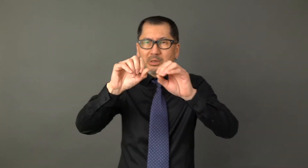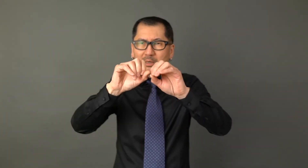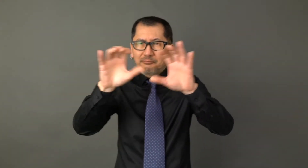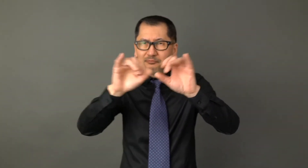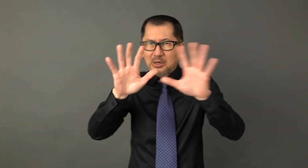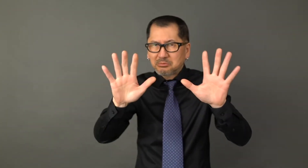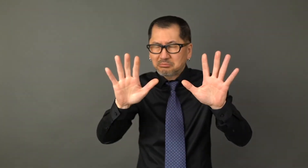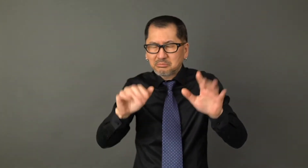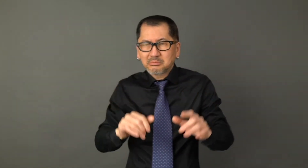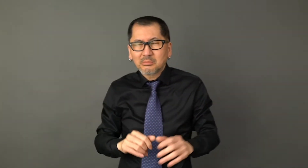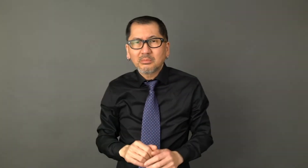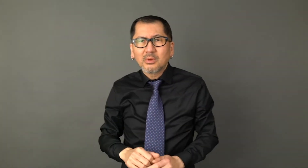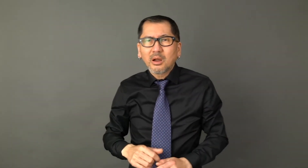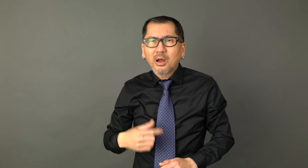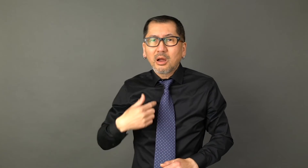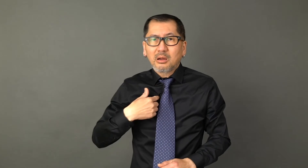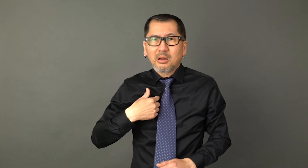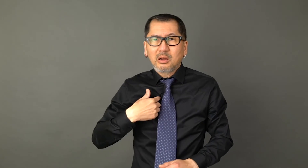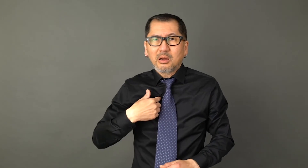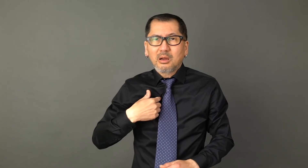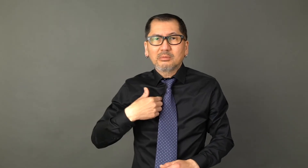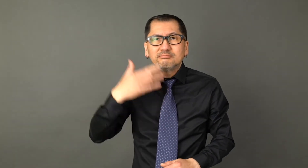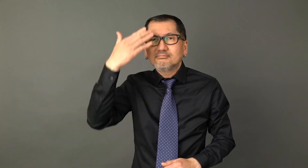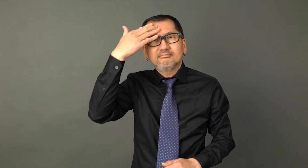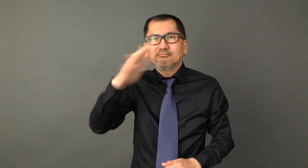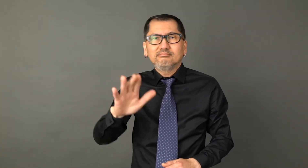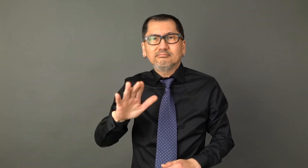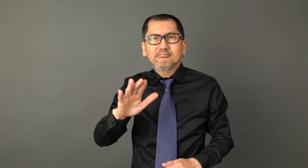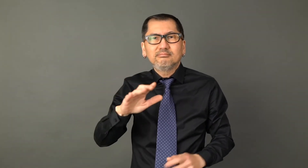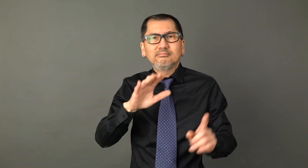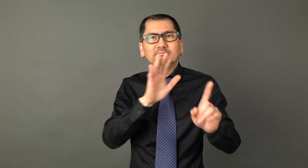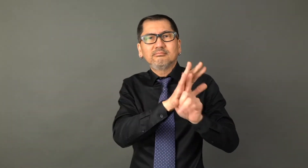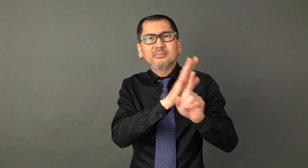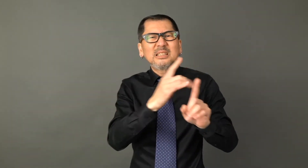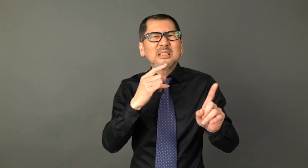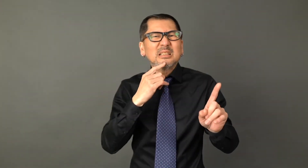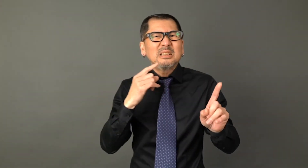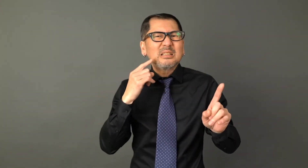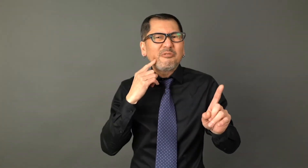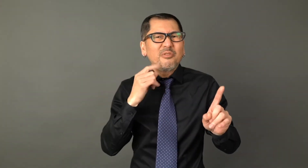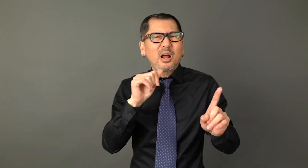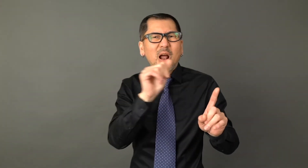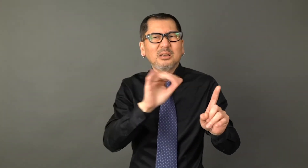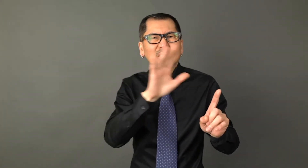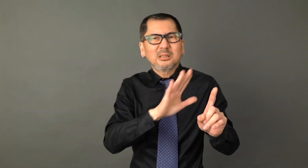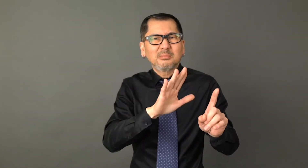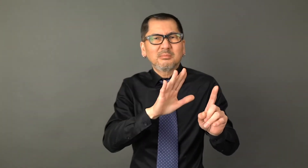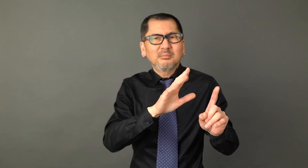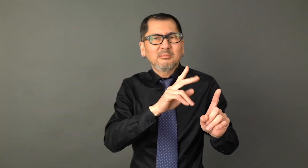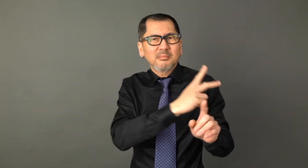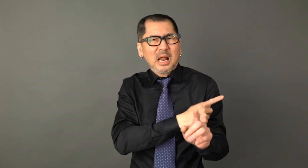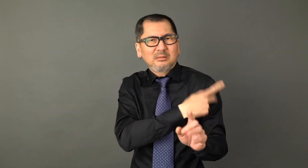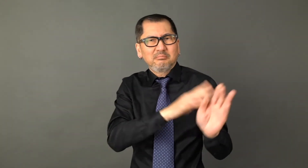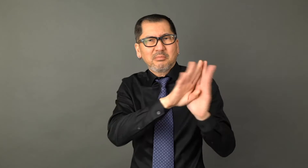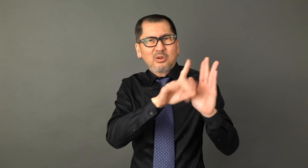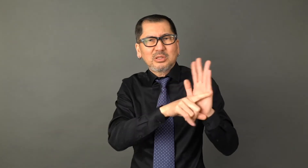For clarification, I do not know this deaf Asian patient personally,